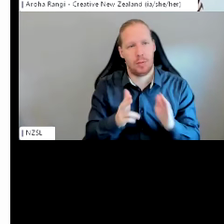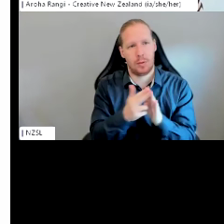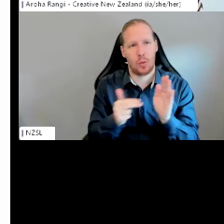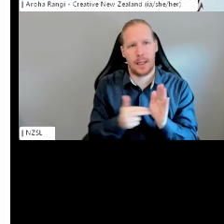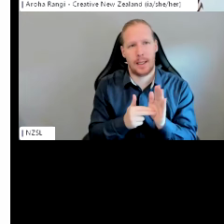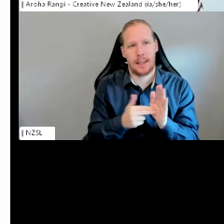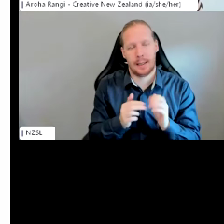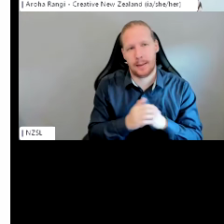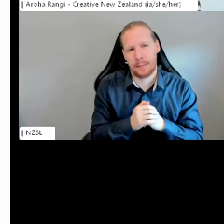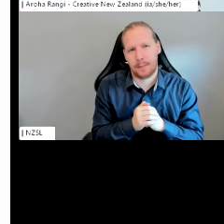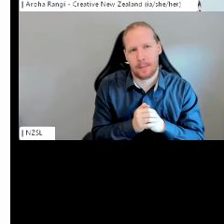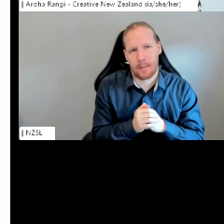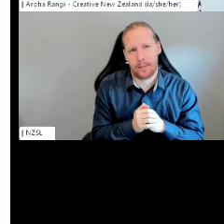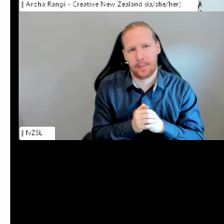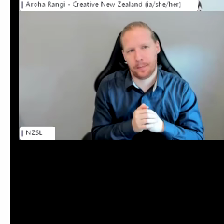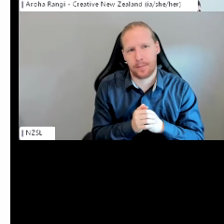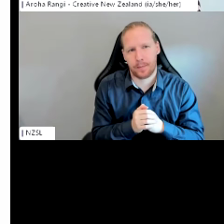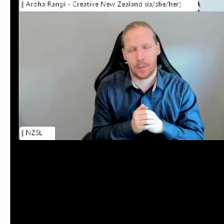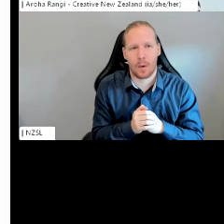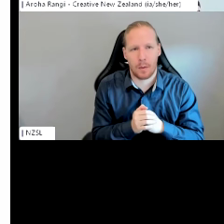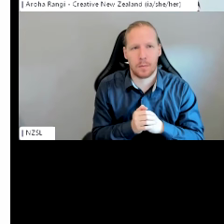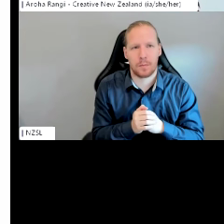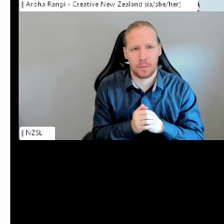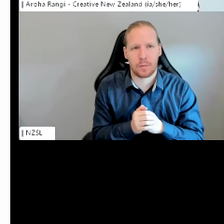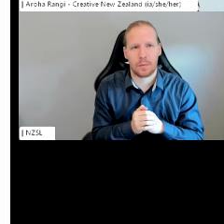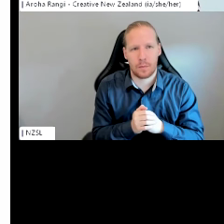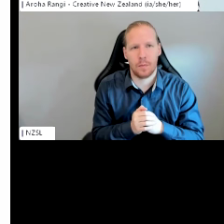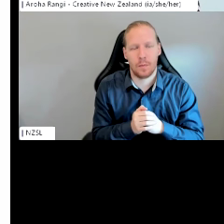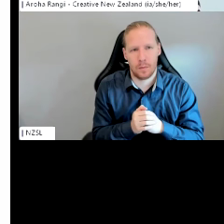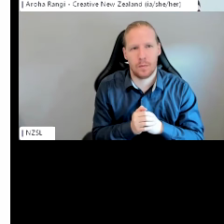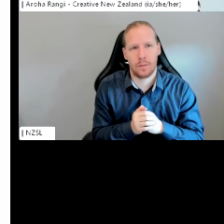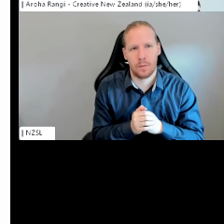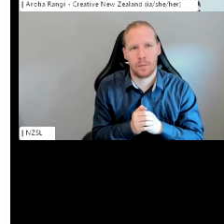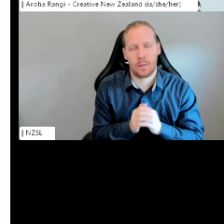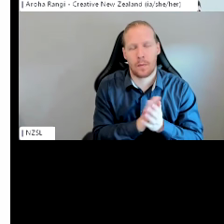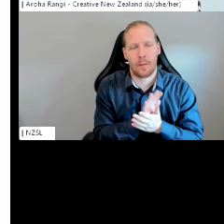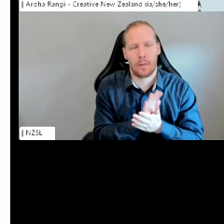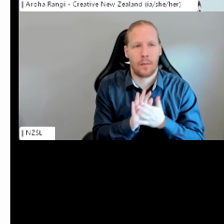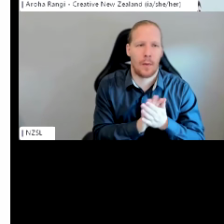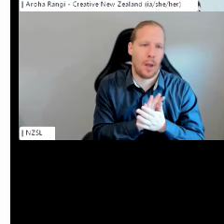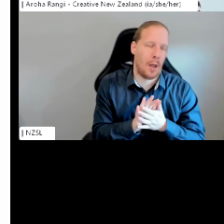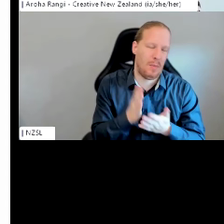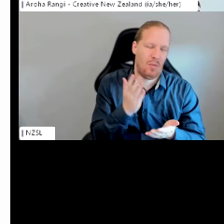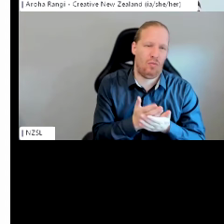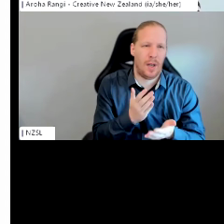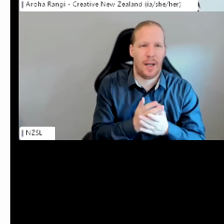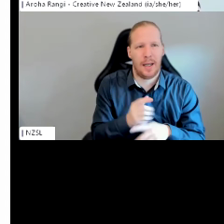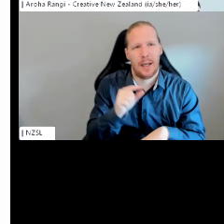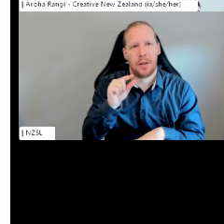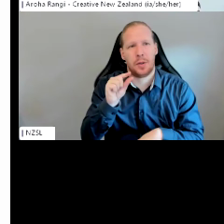So in fact it's it's uh it's slightly lower attendance from a slightly bigger population.